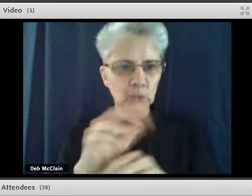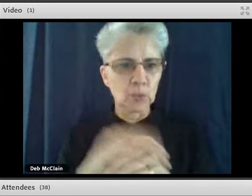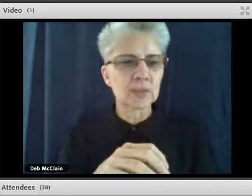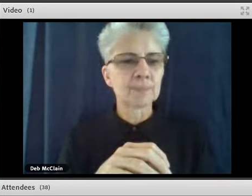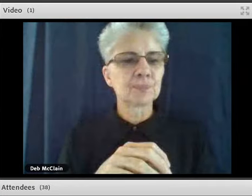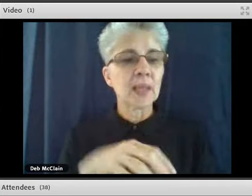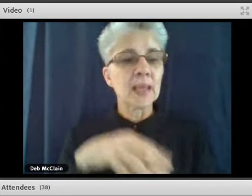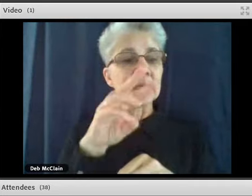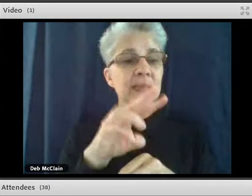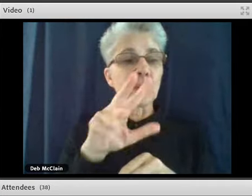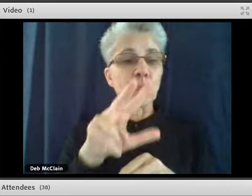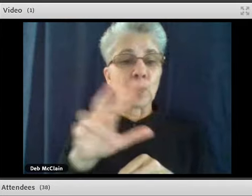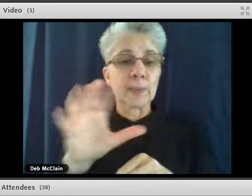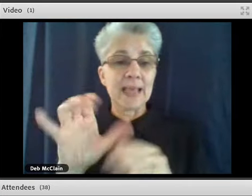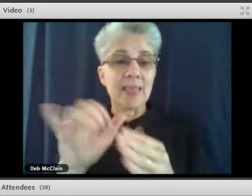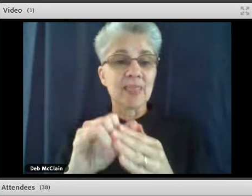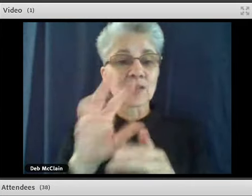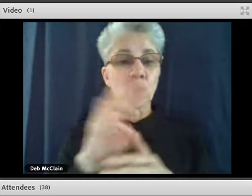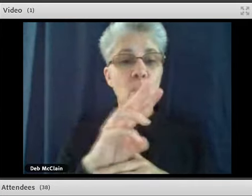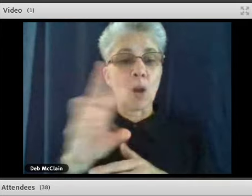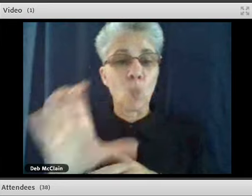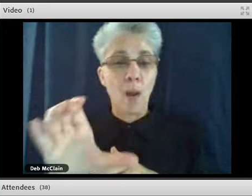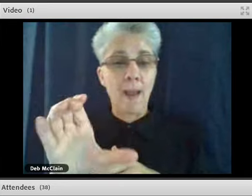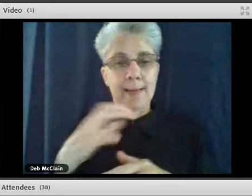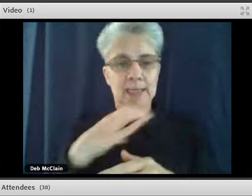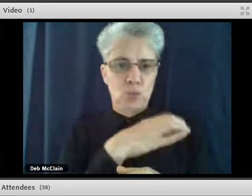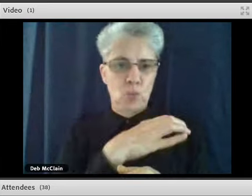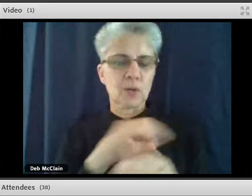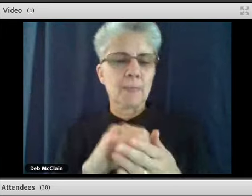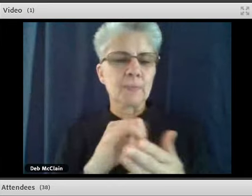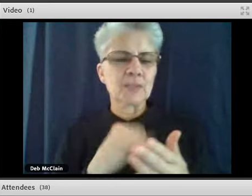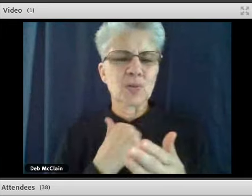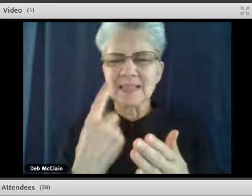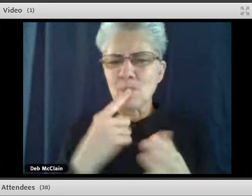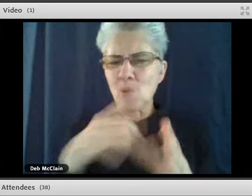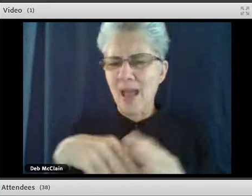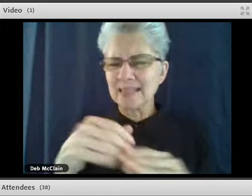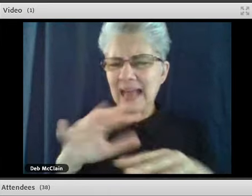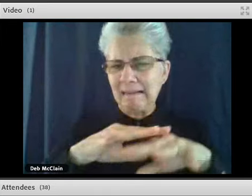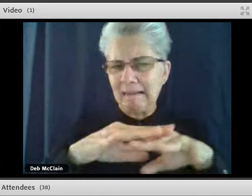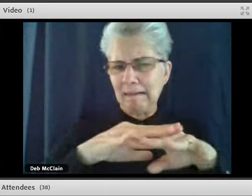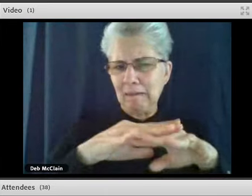W3C is the World Wide Web Consortium. I'm sorry, there's somebody outside cutting the grass.